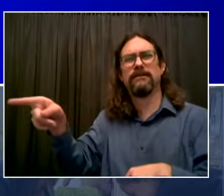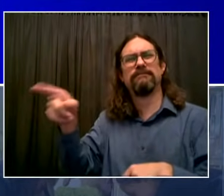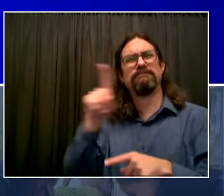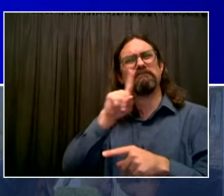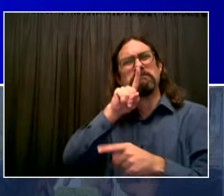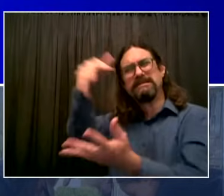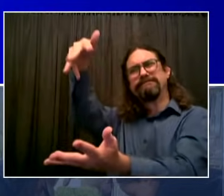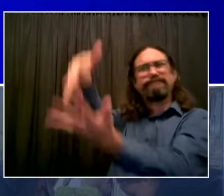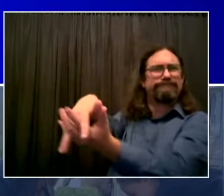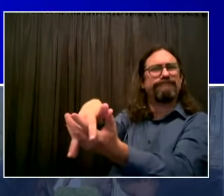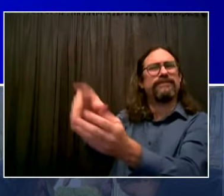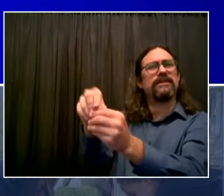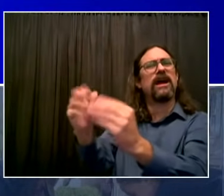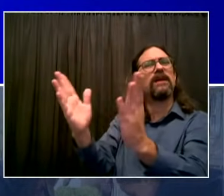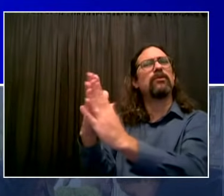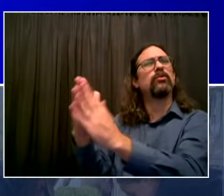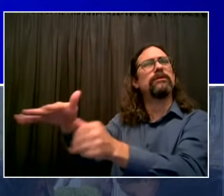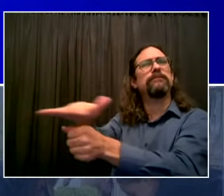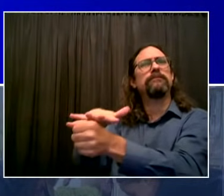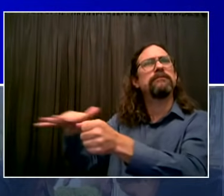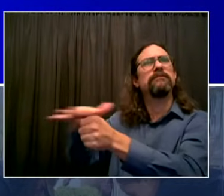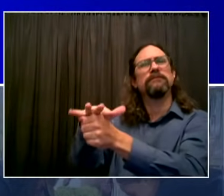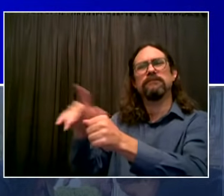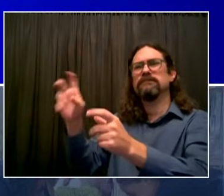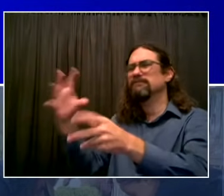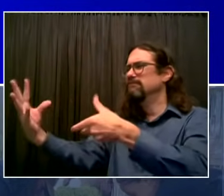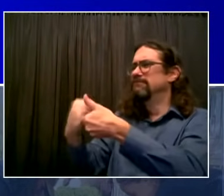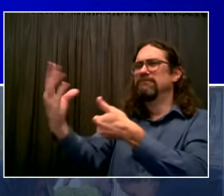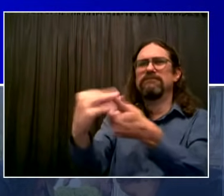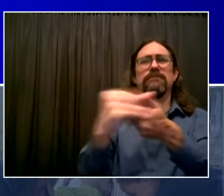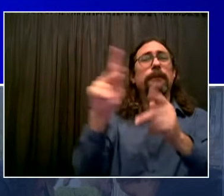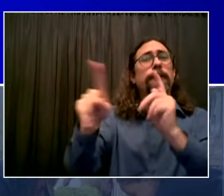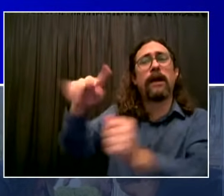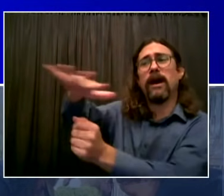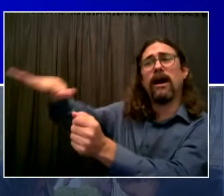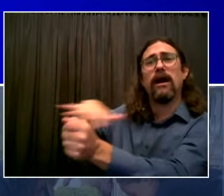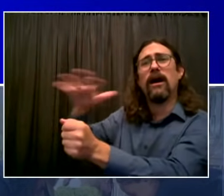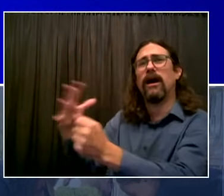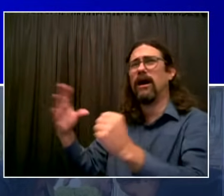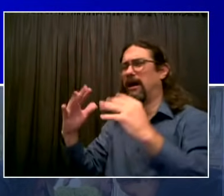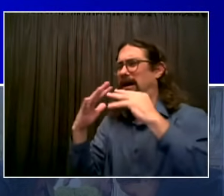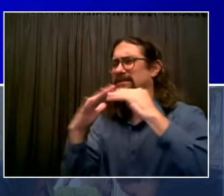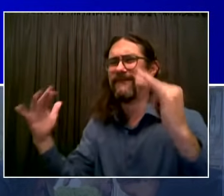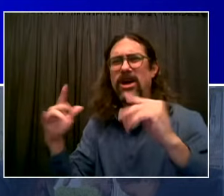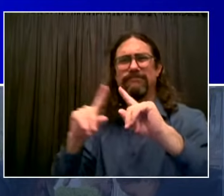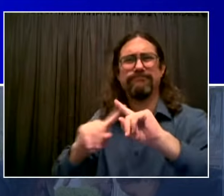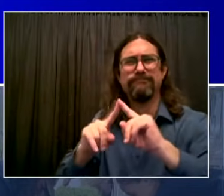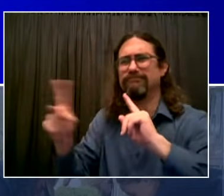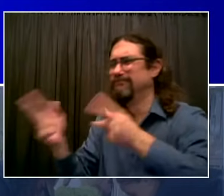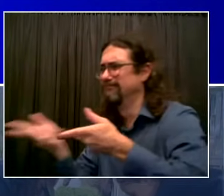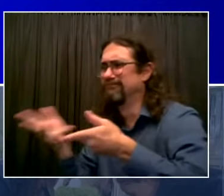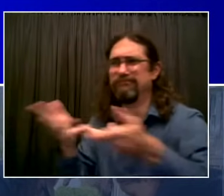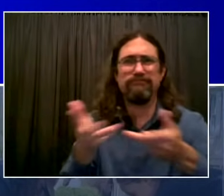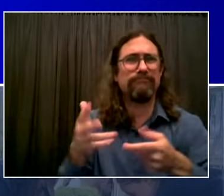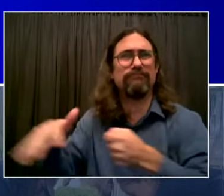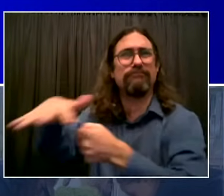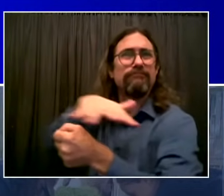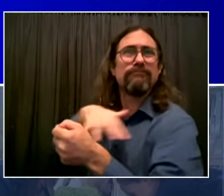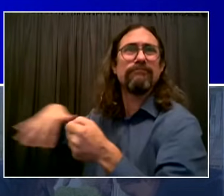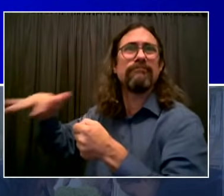THEY ARE REALLY OMCMUNITY FOCUSED. I WANT TO THANK EVERYBODY FOR THAT FOR BEINGSO INCLUSIVE, BRINGING PEOPLE IN. THIS EXNSPAI ONIS GOING TO